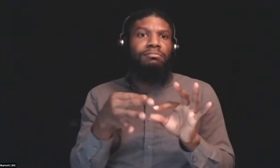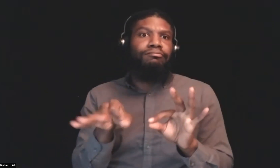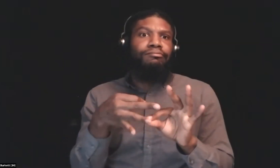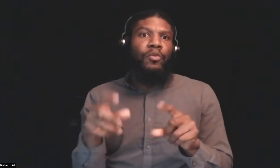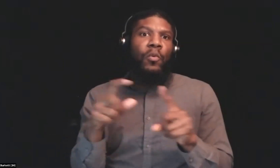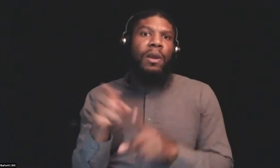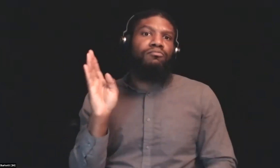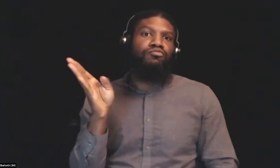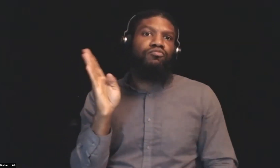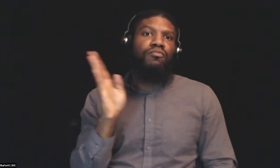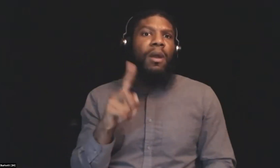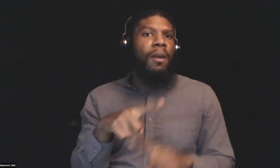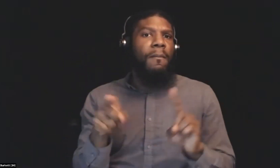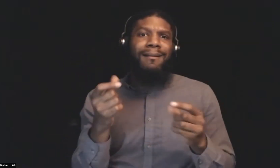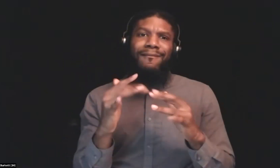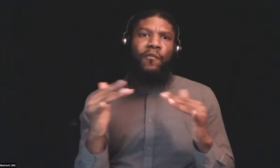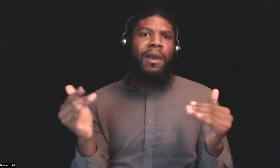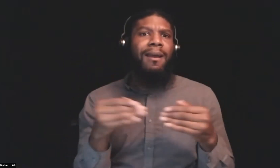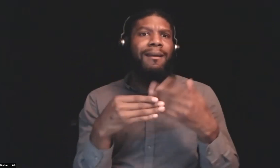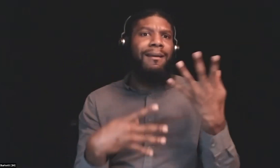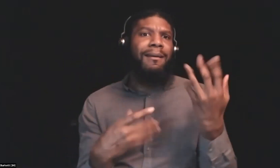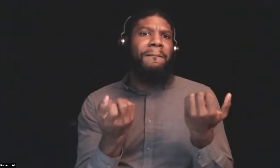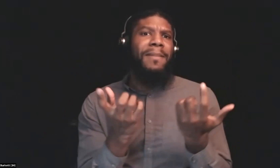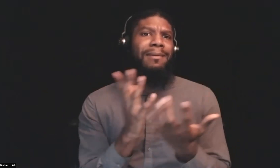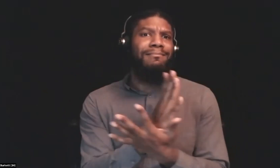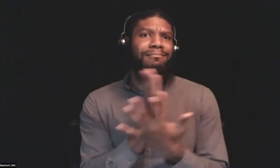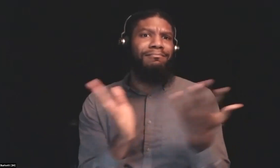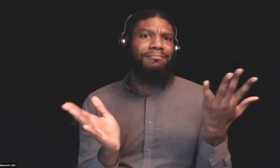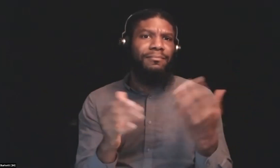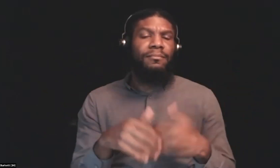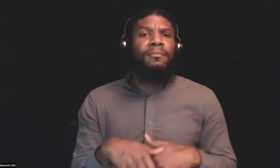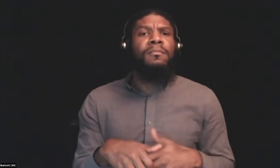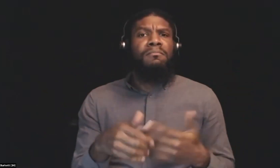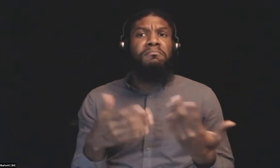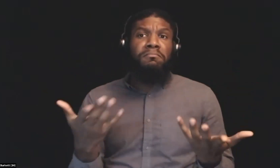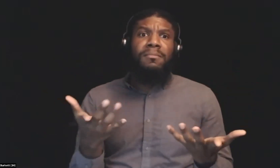Well, what are some of I'll kind of pitch that back to you all, are there